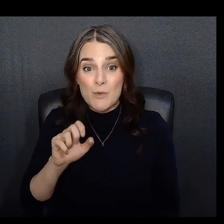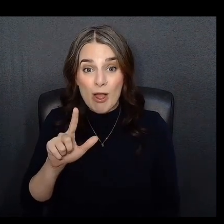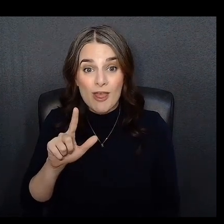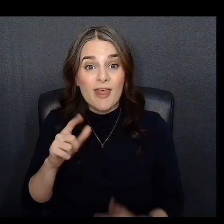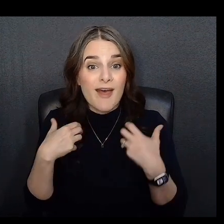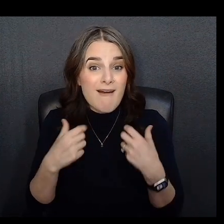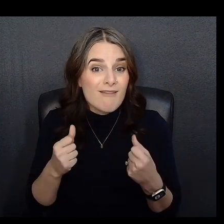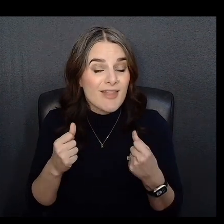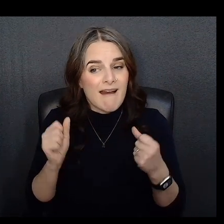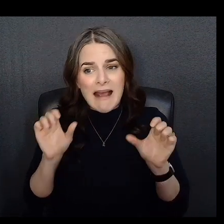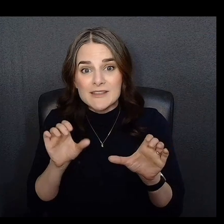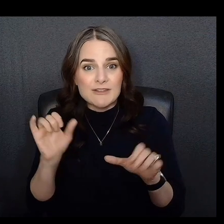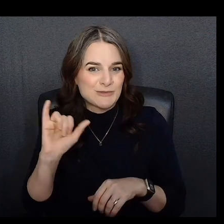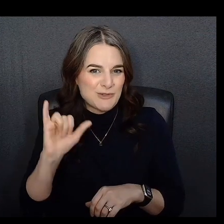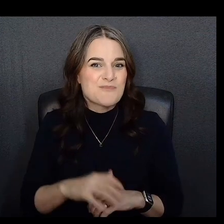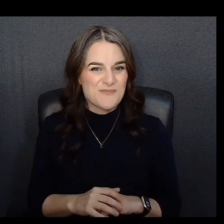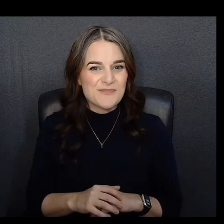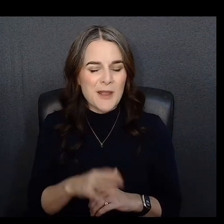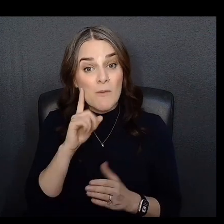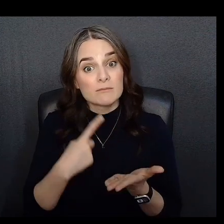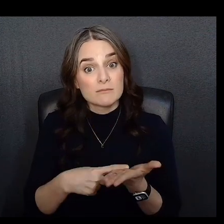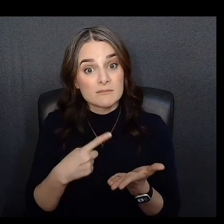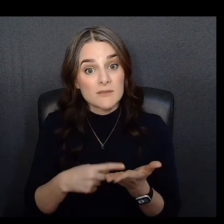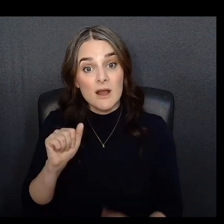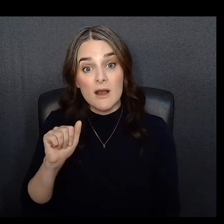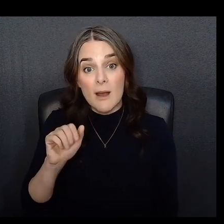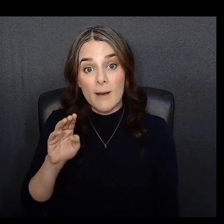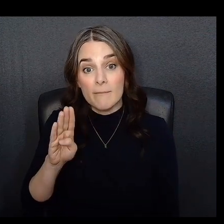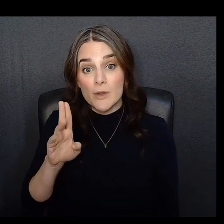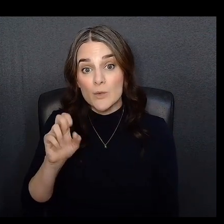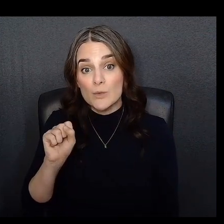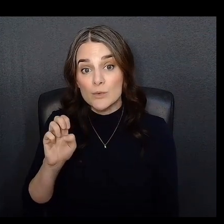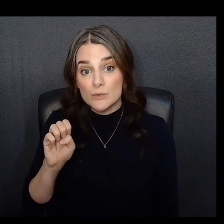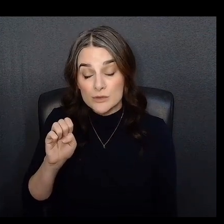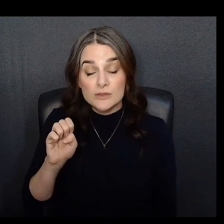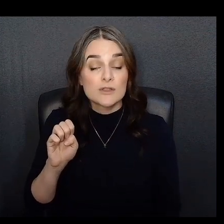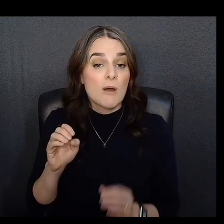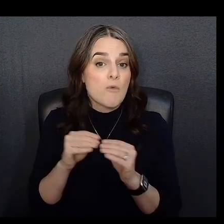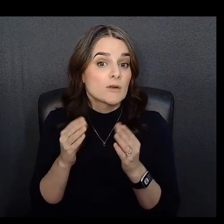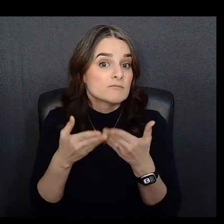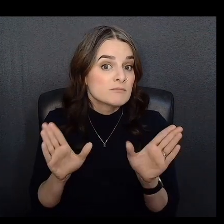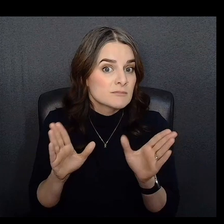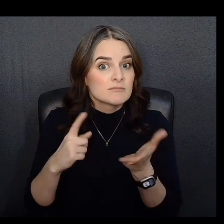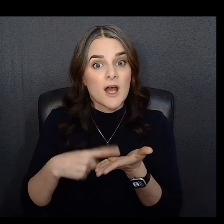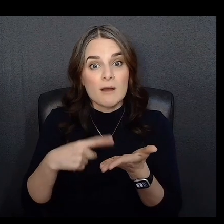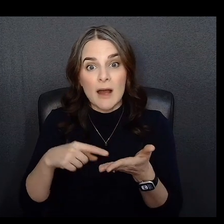We also will be discussing abuse more in a general sense, talking about maybe some of the statistics, how